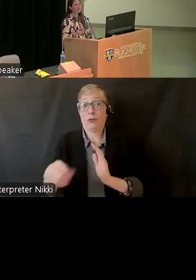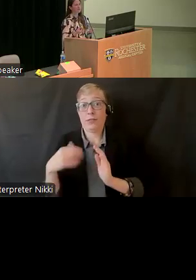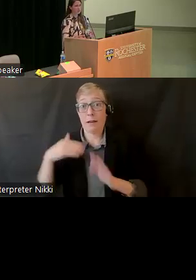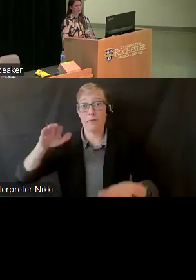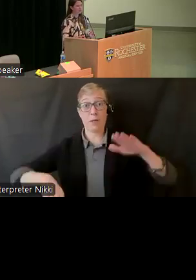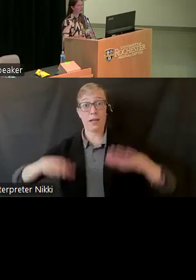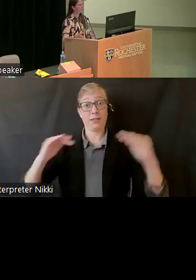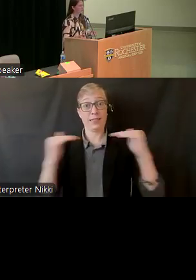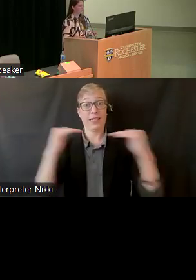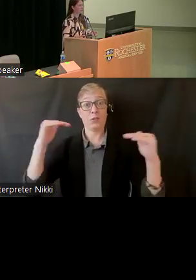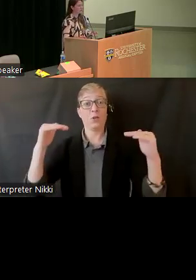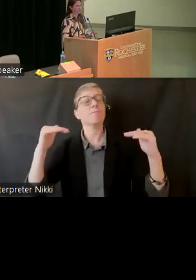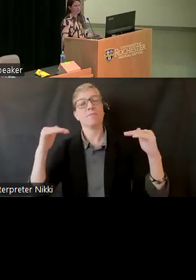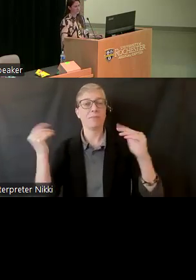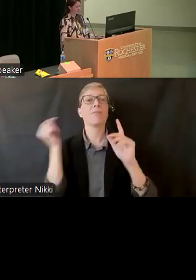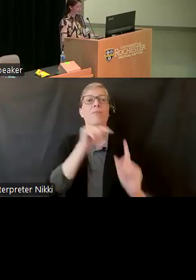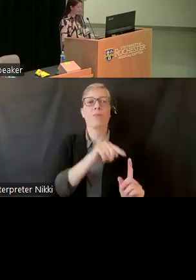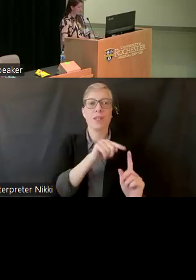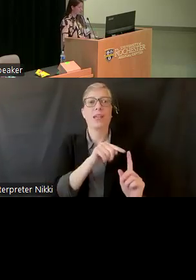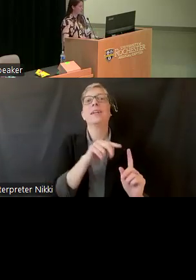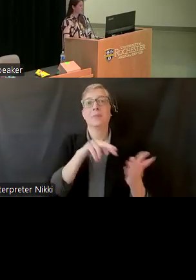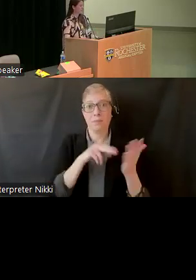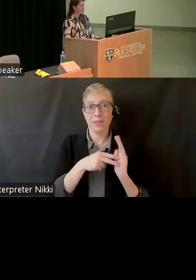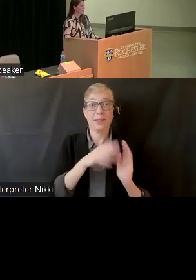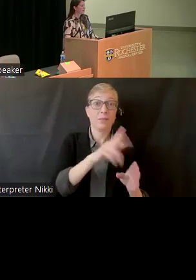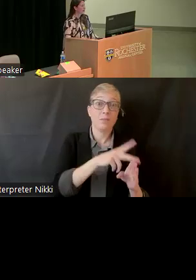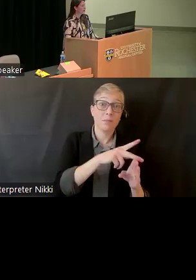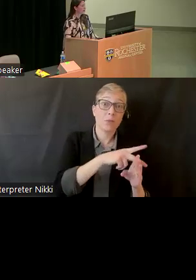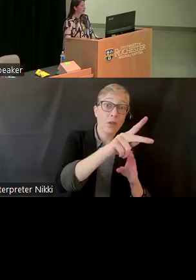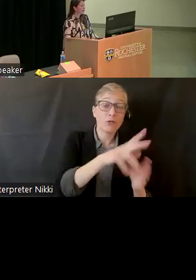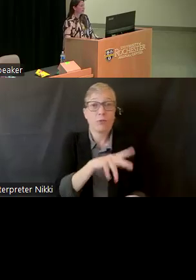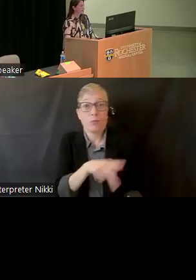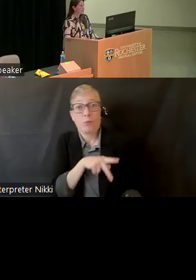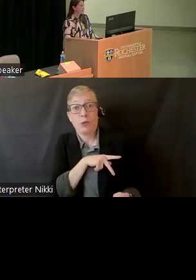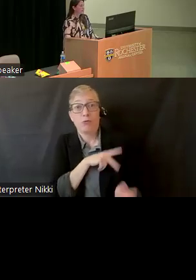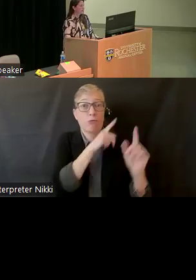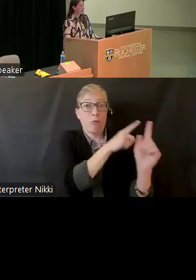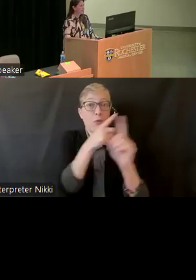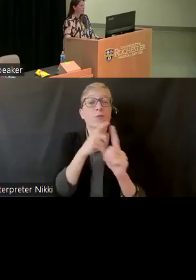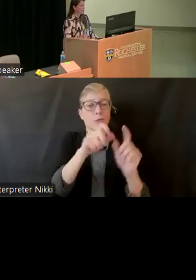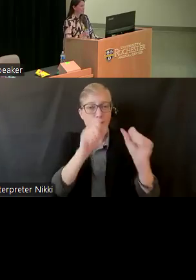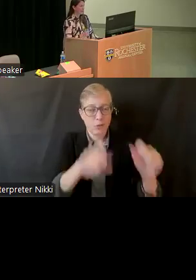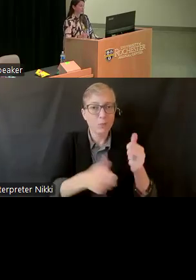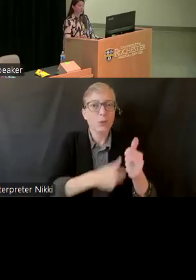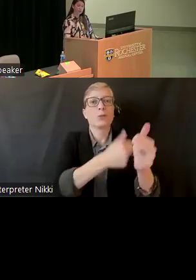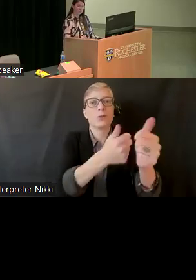have the flexibility to pursue your personal and professional ambitions uh we look at social